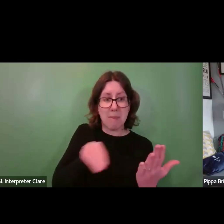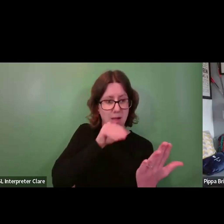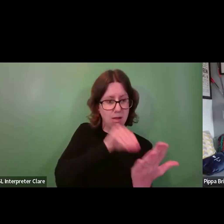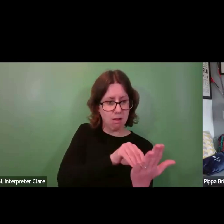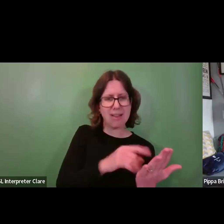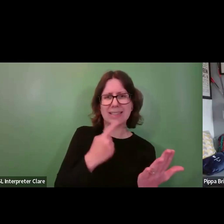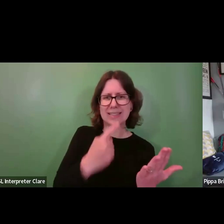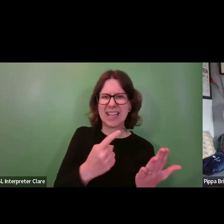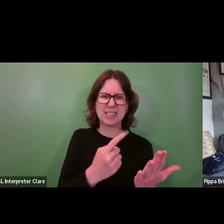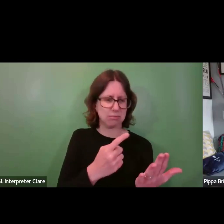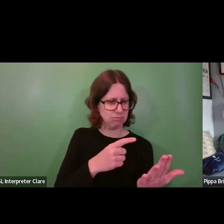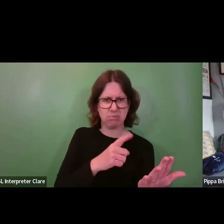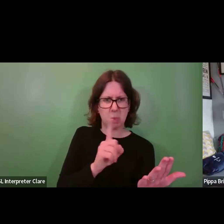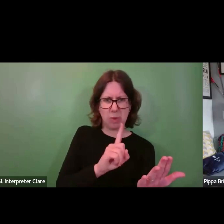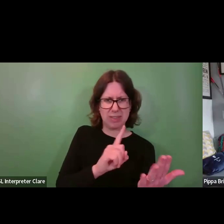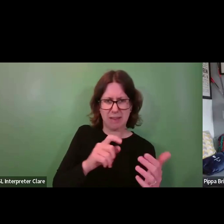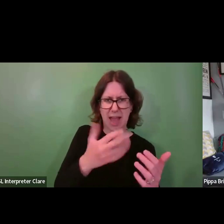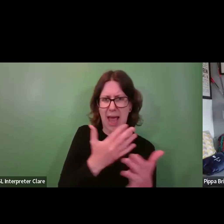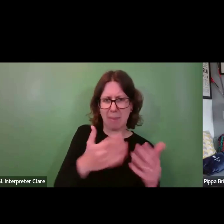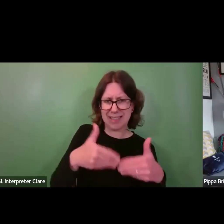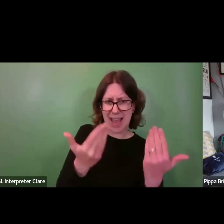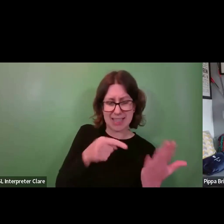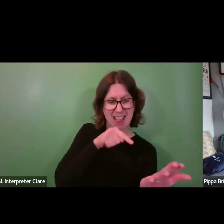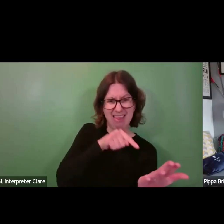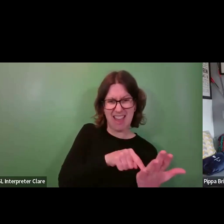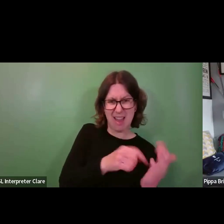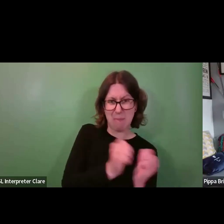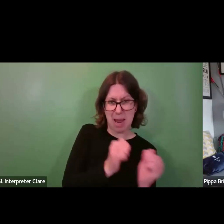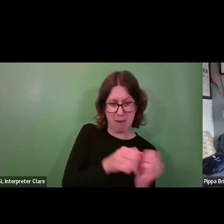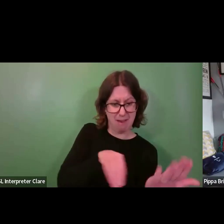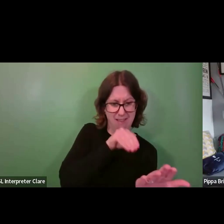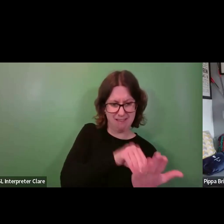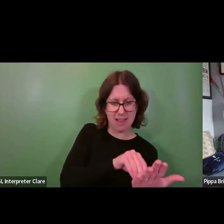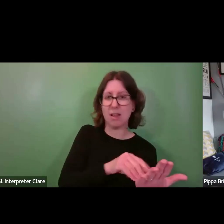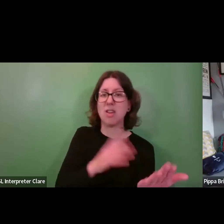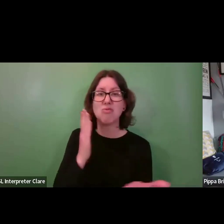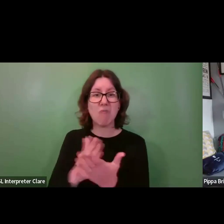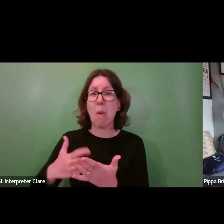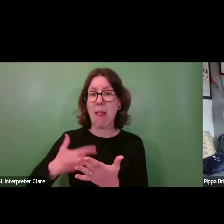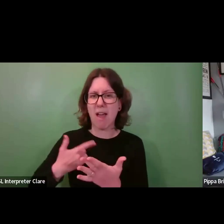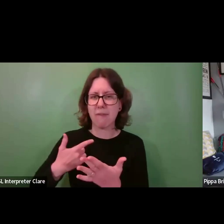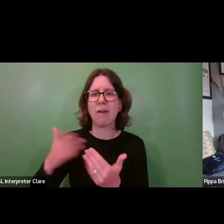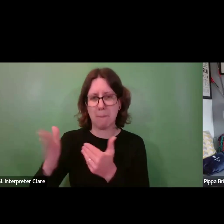piece of paper. I think what's written on the piece of paper is kind of like this is the bare minimum that you can get away with if you're